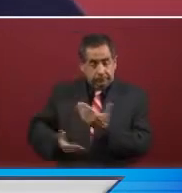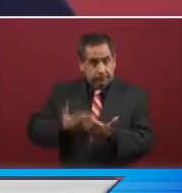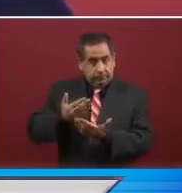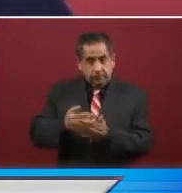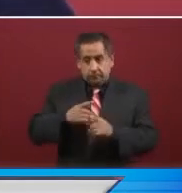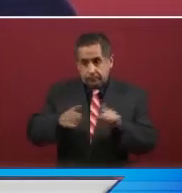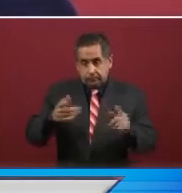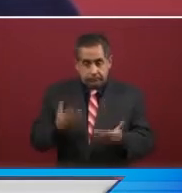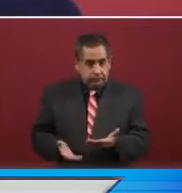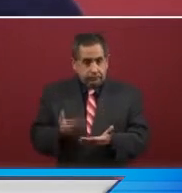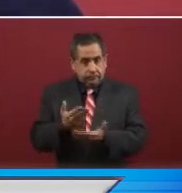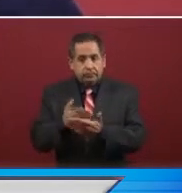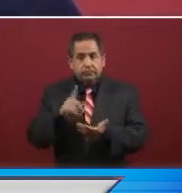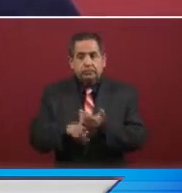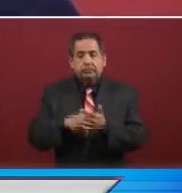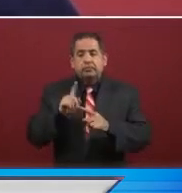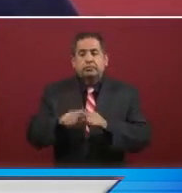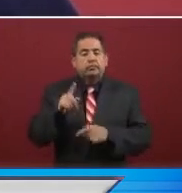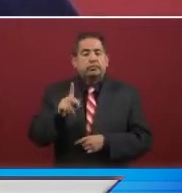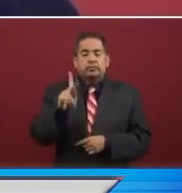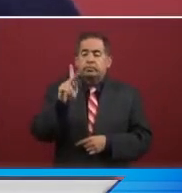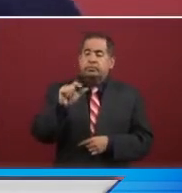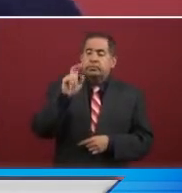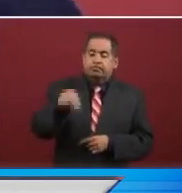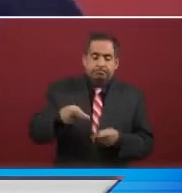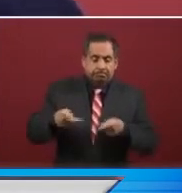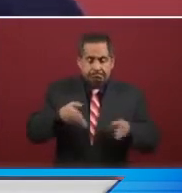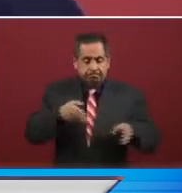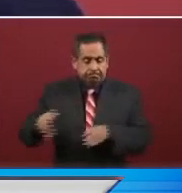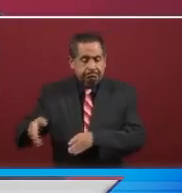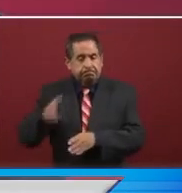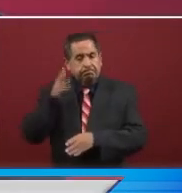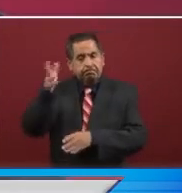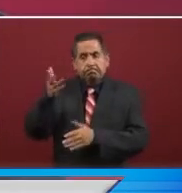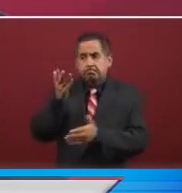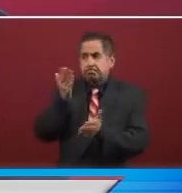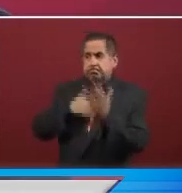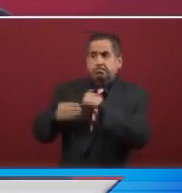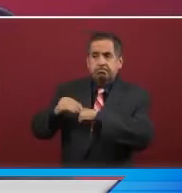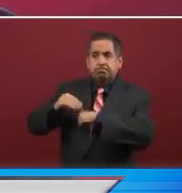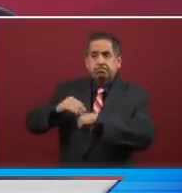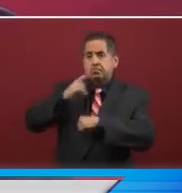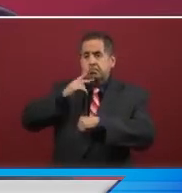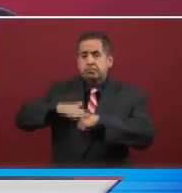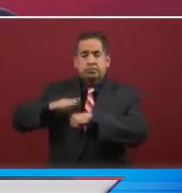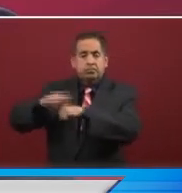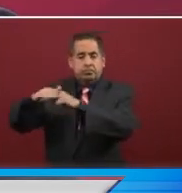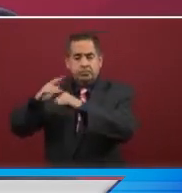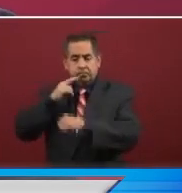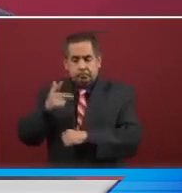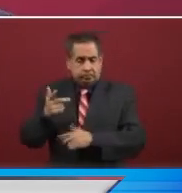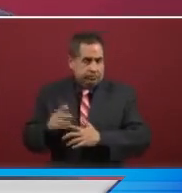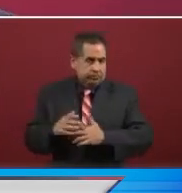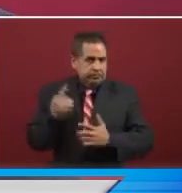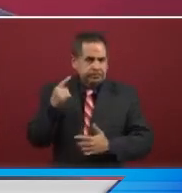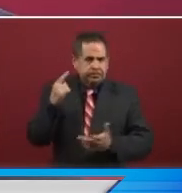The way out to fight the crisis of the migratory phenomenon is cooperation for development not military cooperation or for the use of force